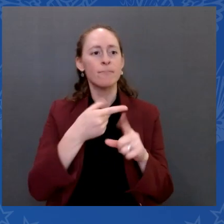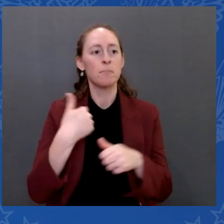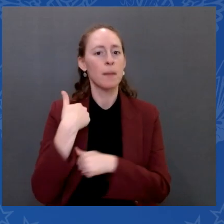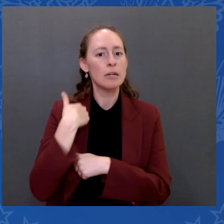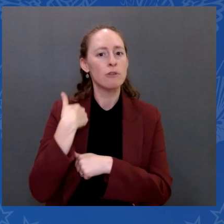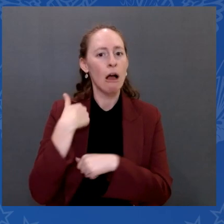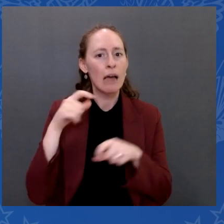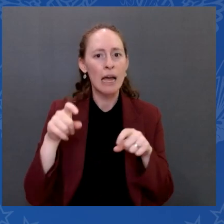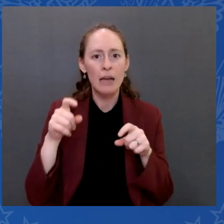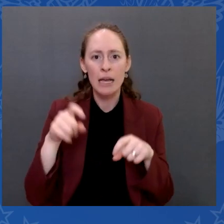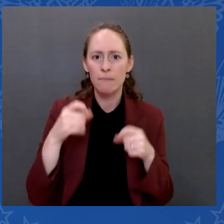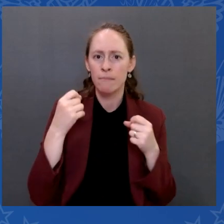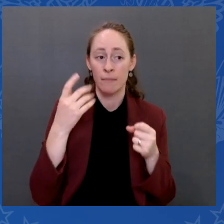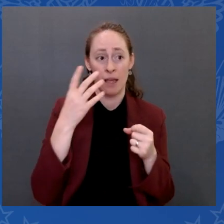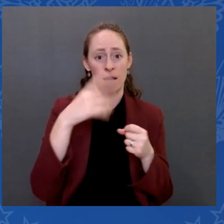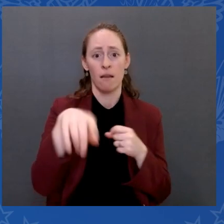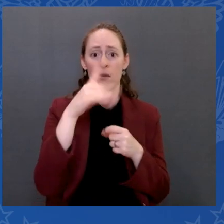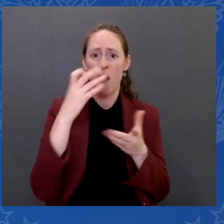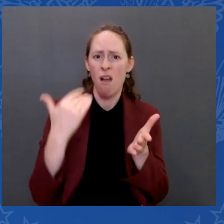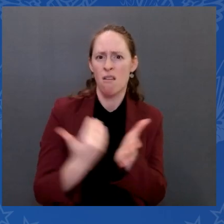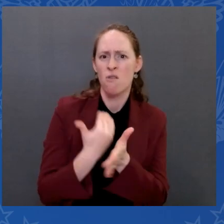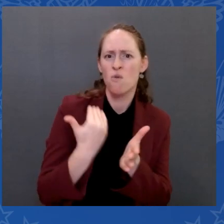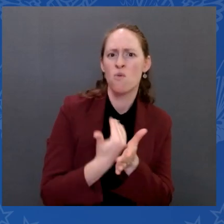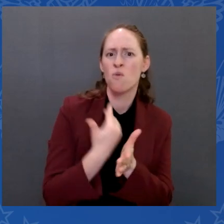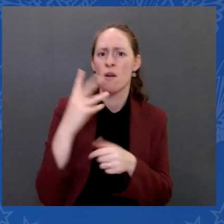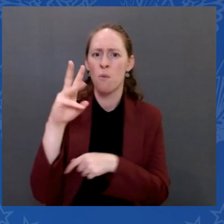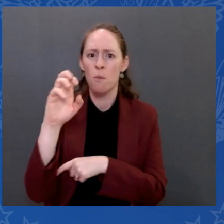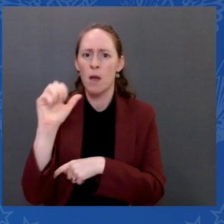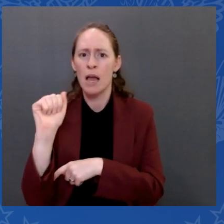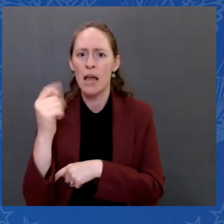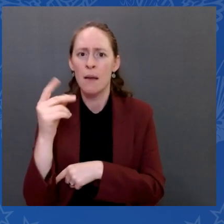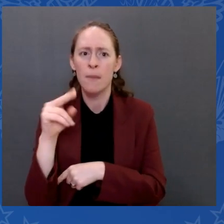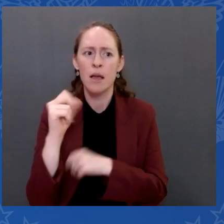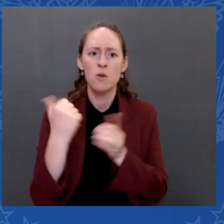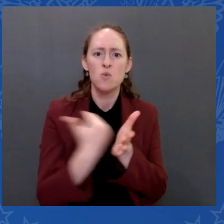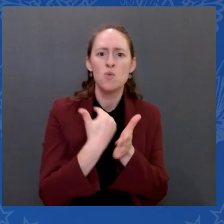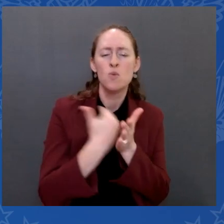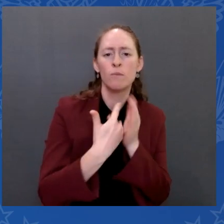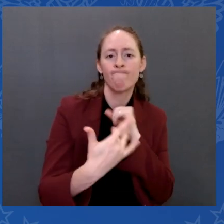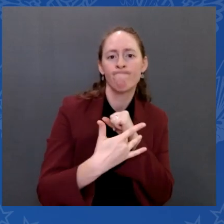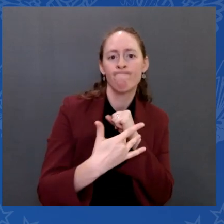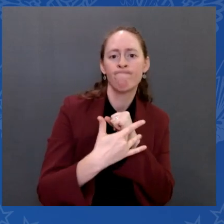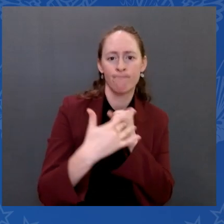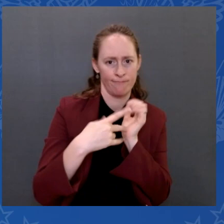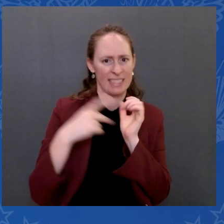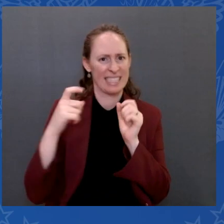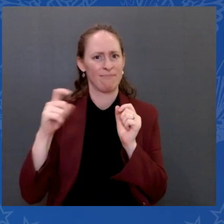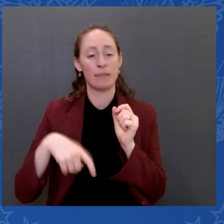whether it's the Javelins we saw down in Alabama or the F-35 Joint Strike Fighter that Lockheed Martin